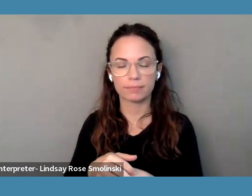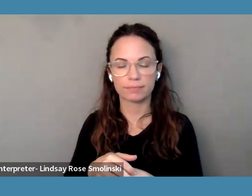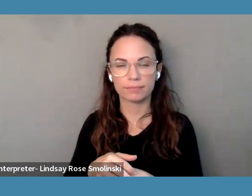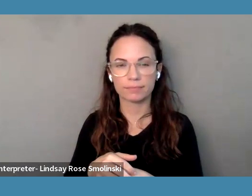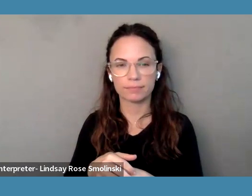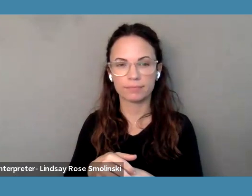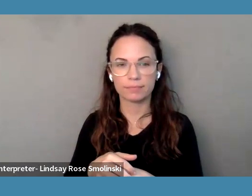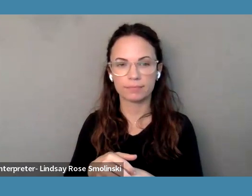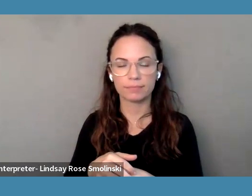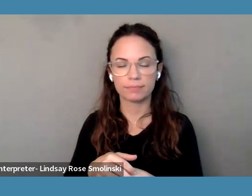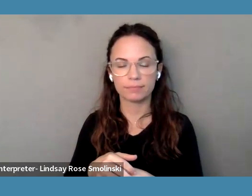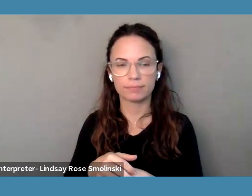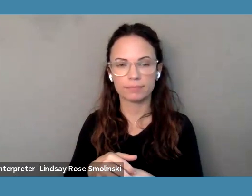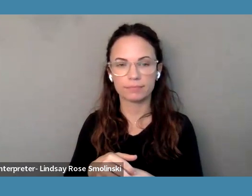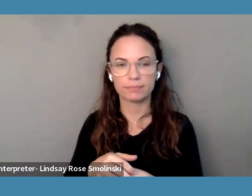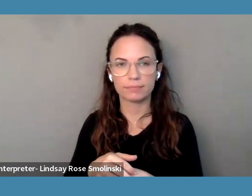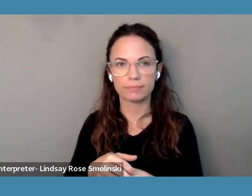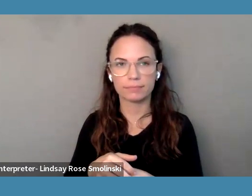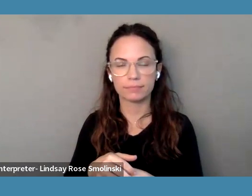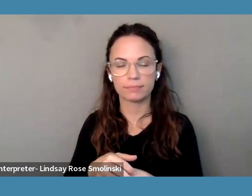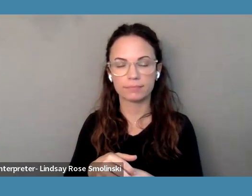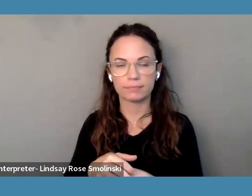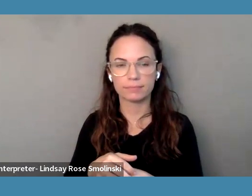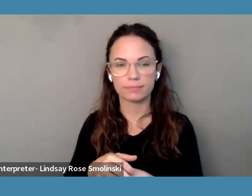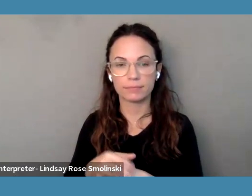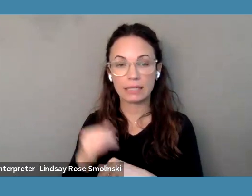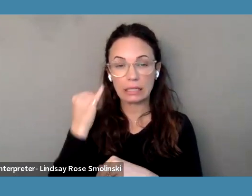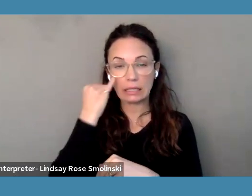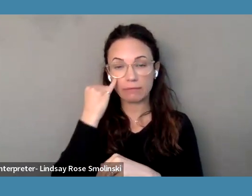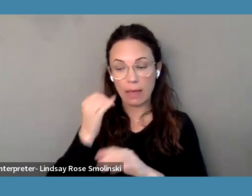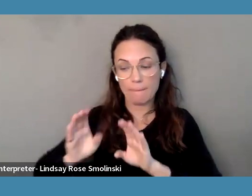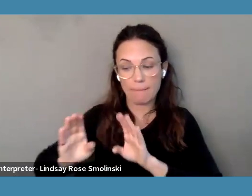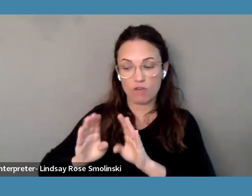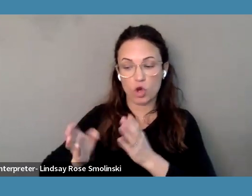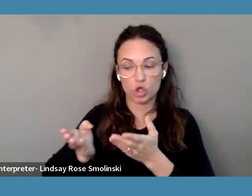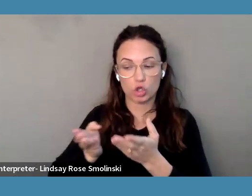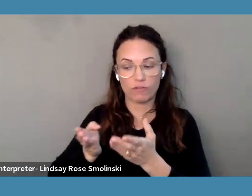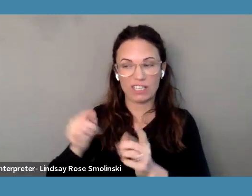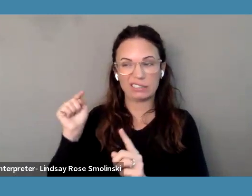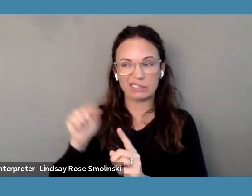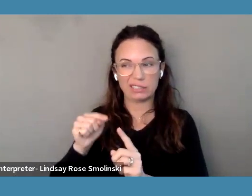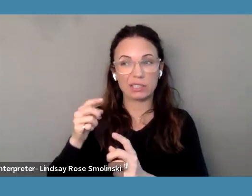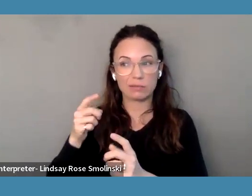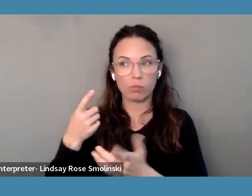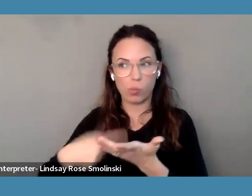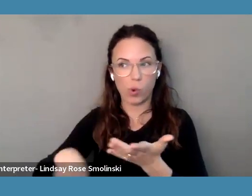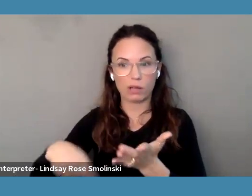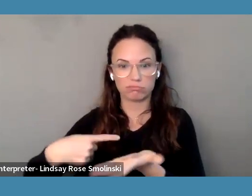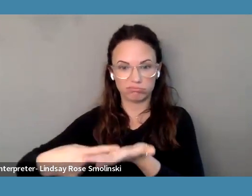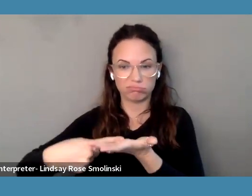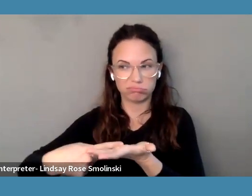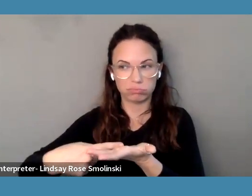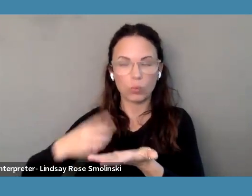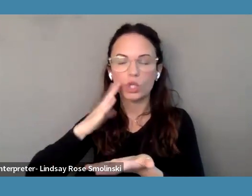So if it's a behavioral service that's at issue, then yes, you would want to submit all of that